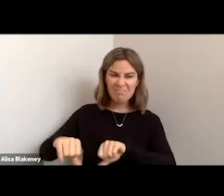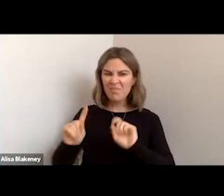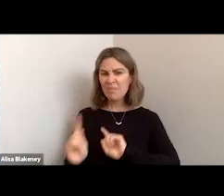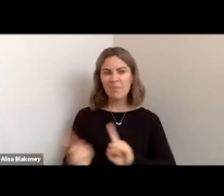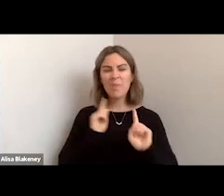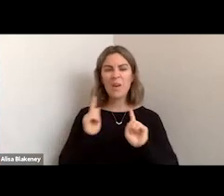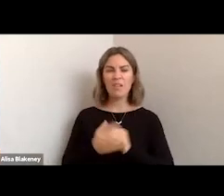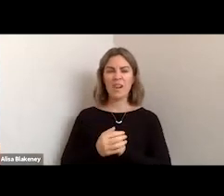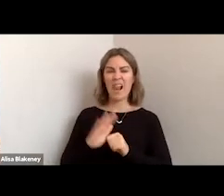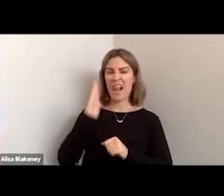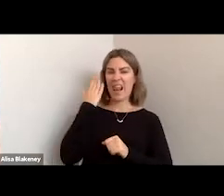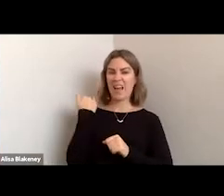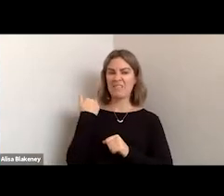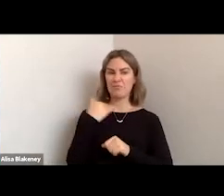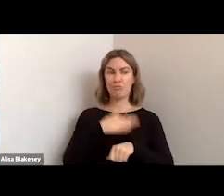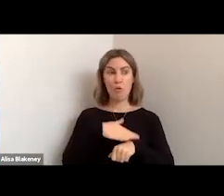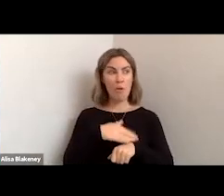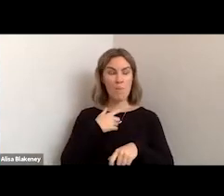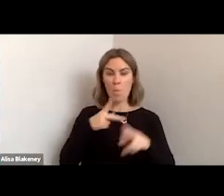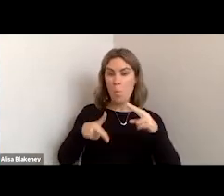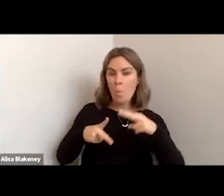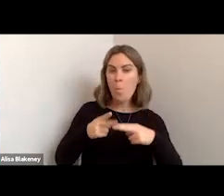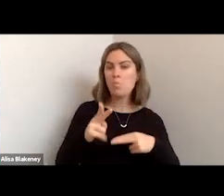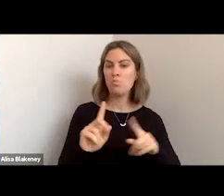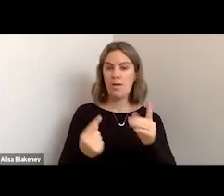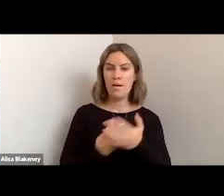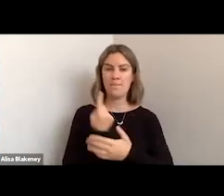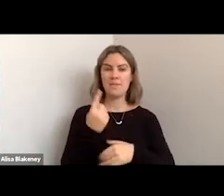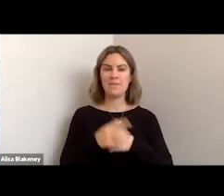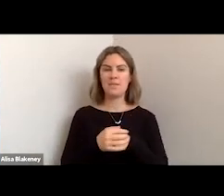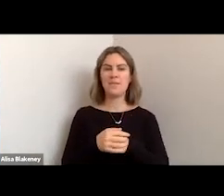approach, how did it look.